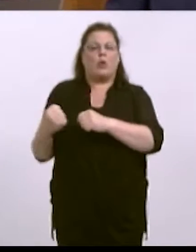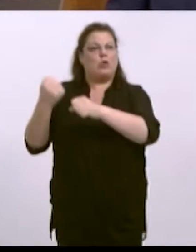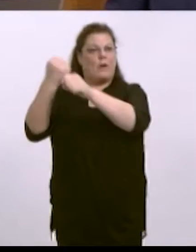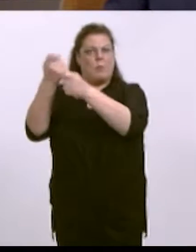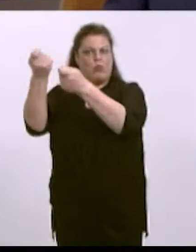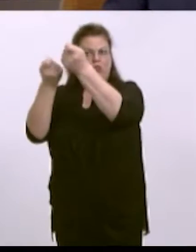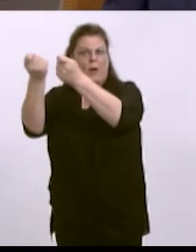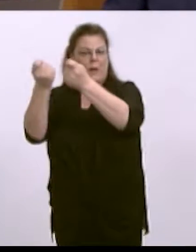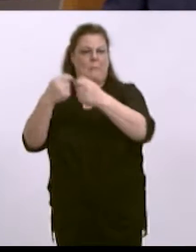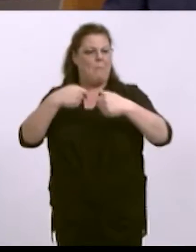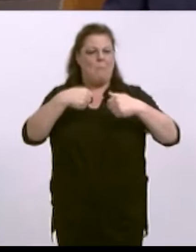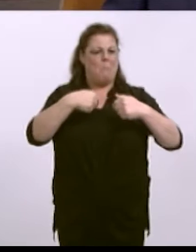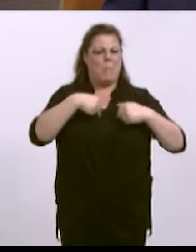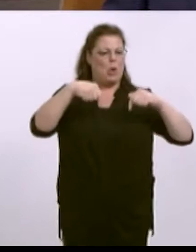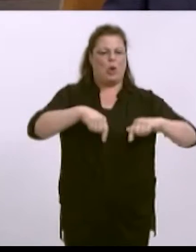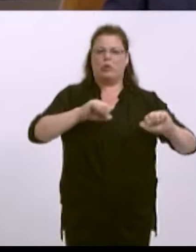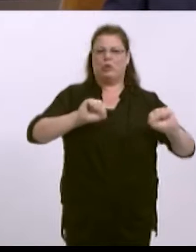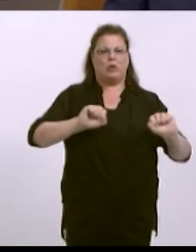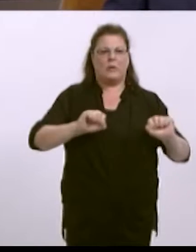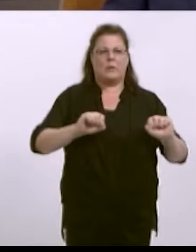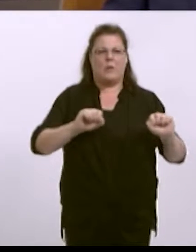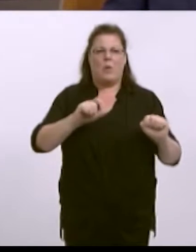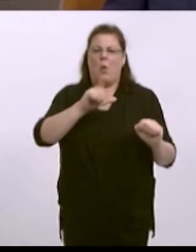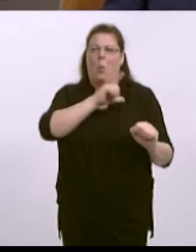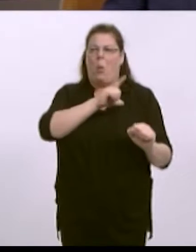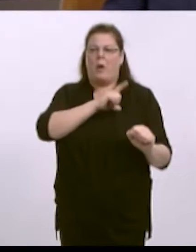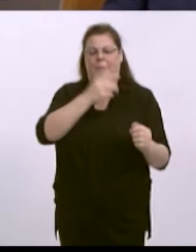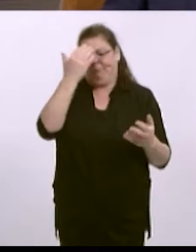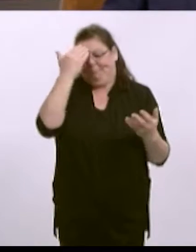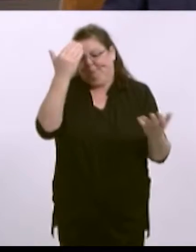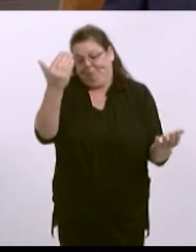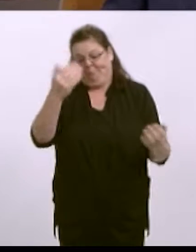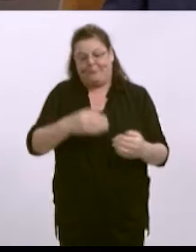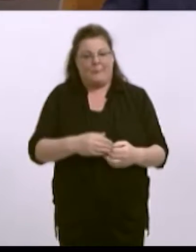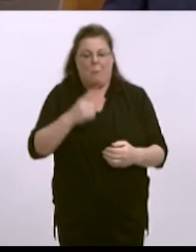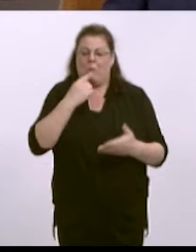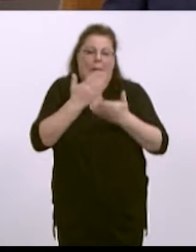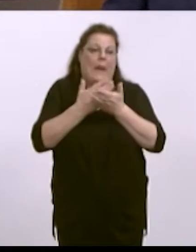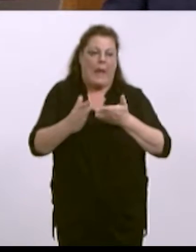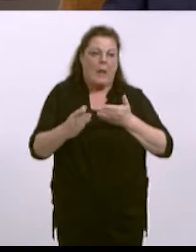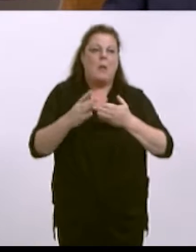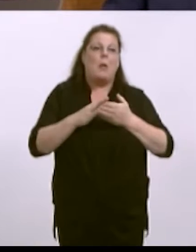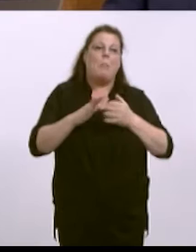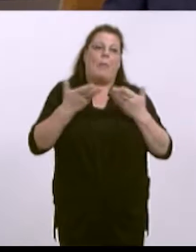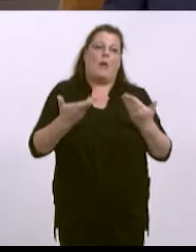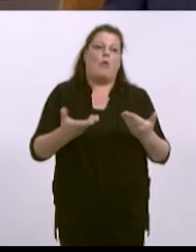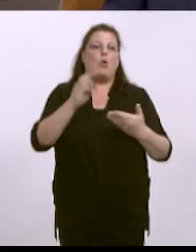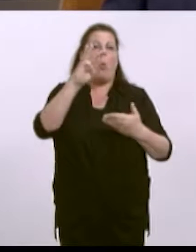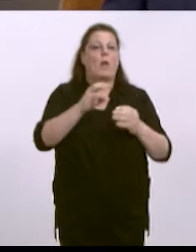run by a public body or public agency for reasons that are not fathomable in logic, but thatís what the current Wales Bill actually says. Weíve made strong representations to